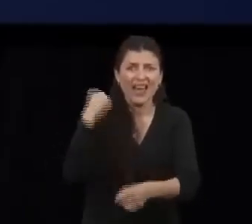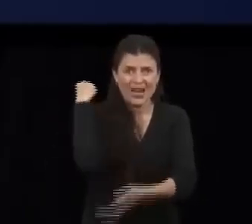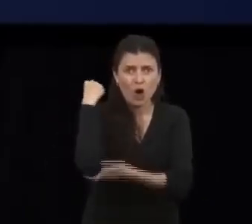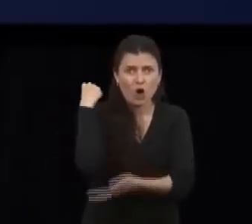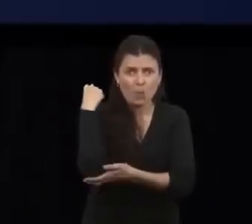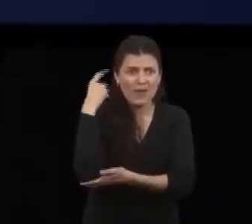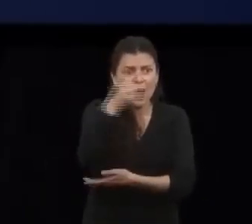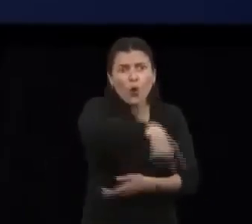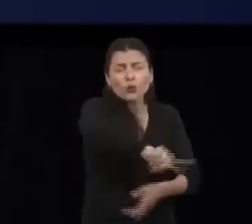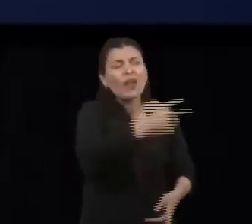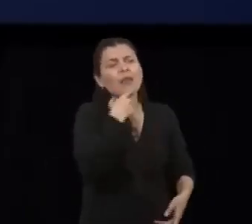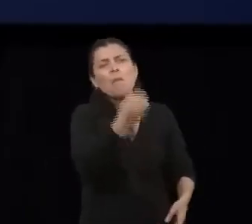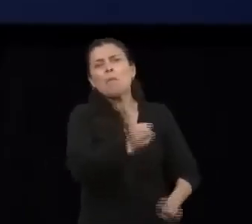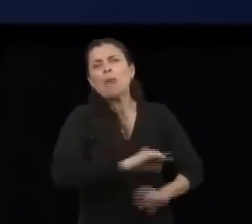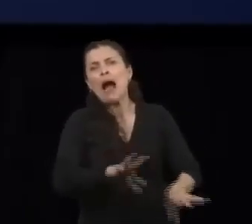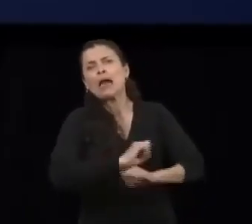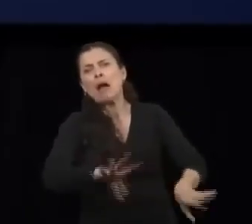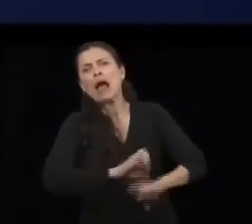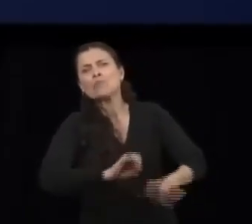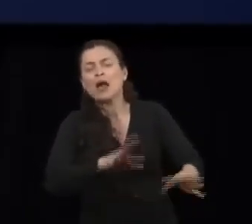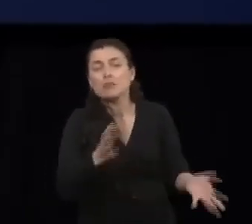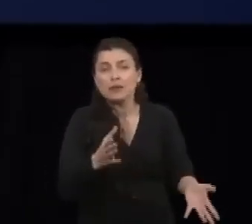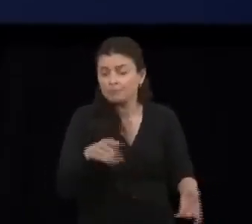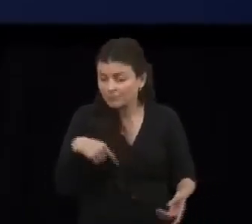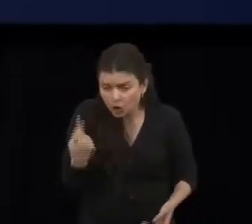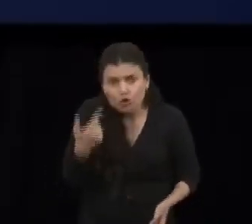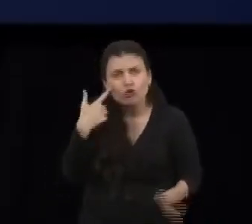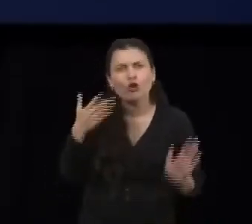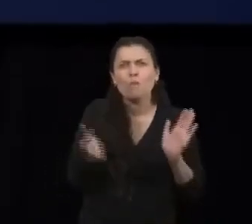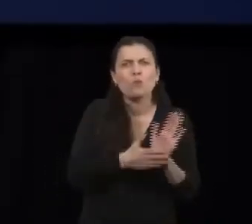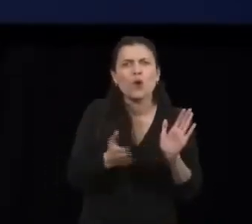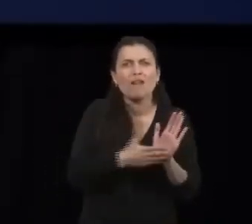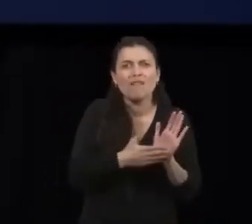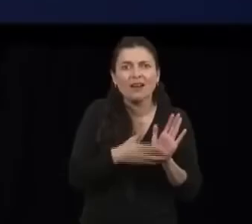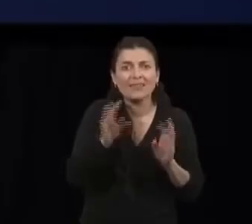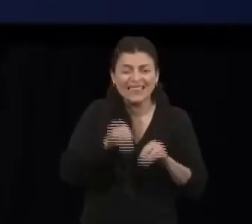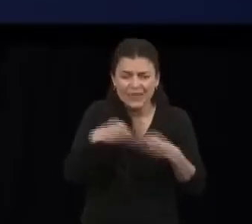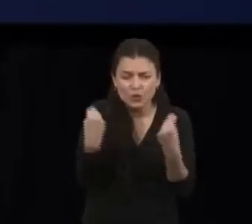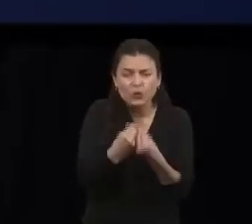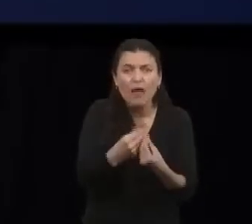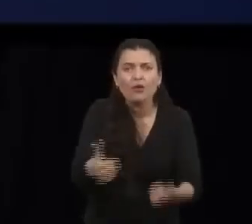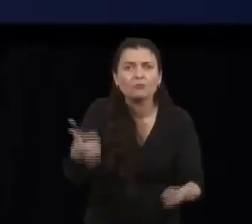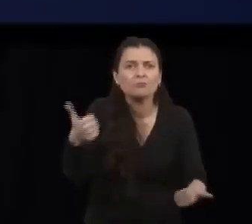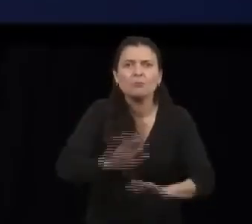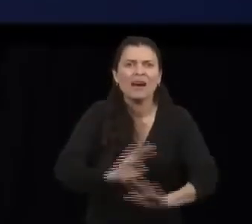We are showing why. And in that context,